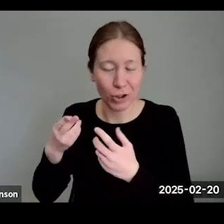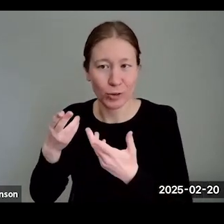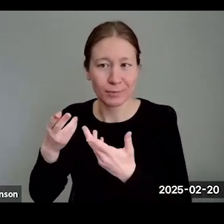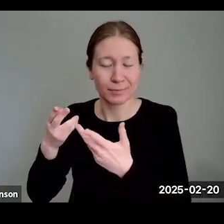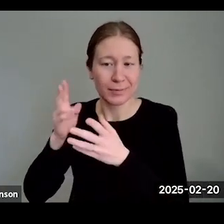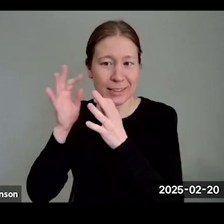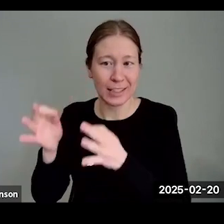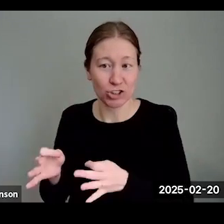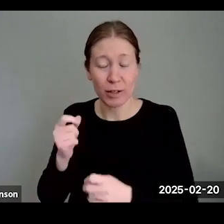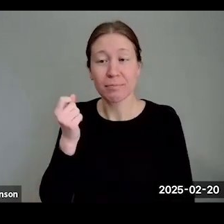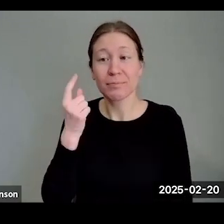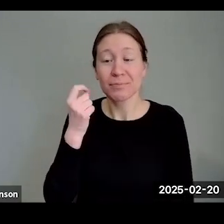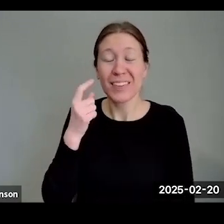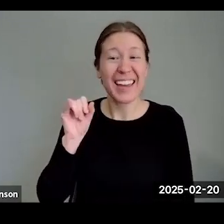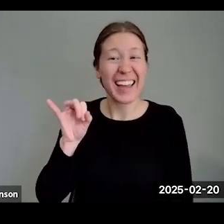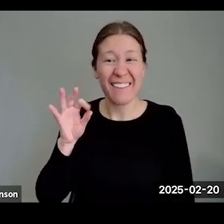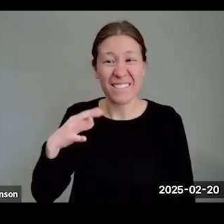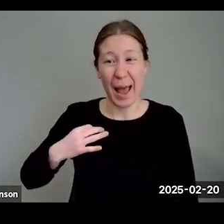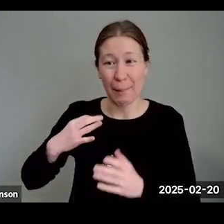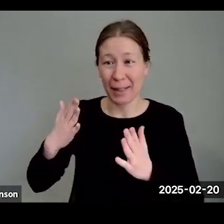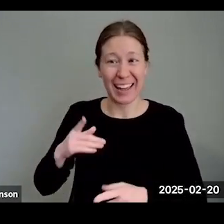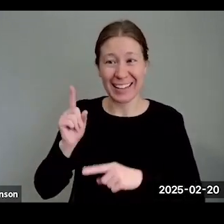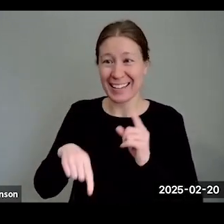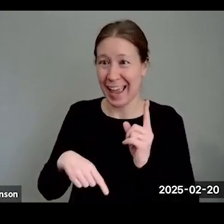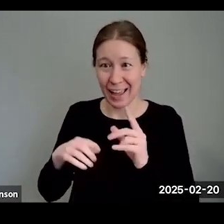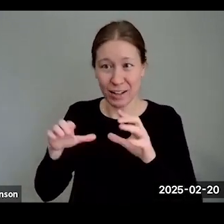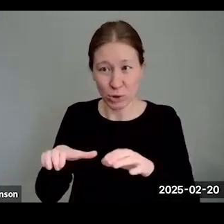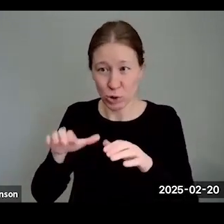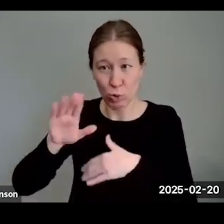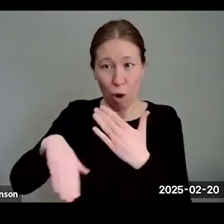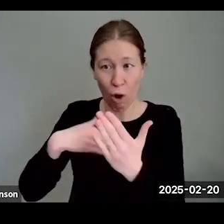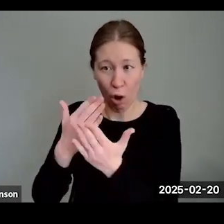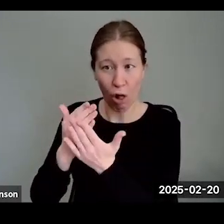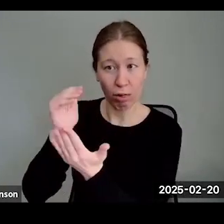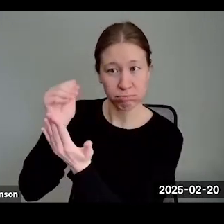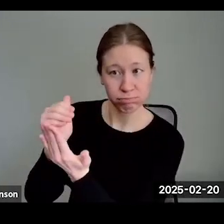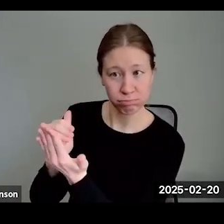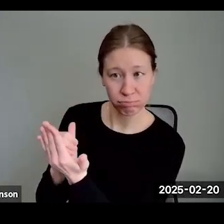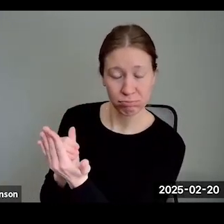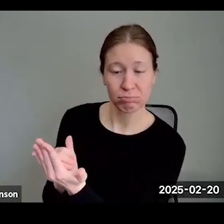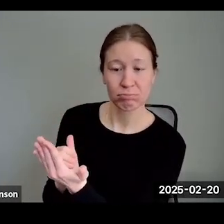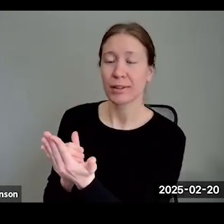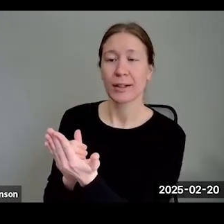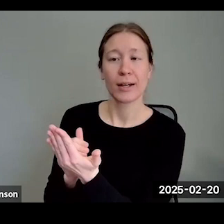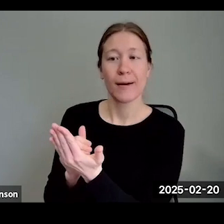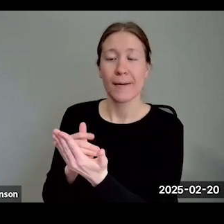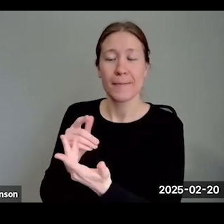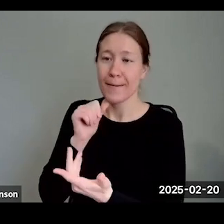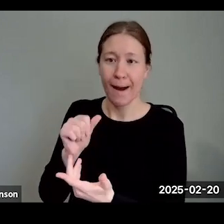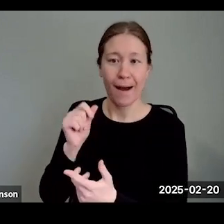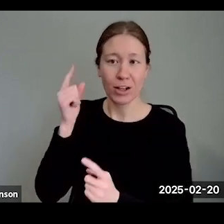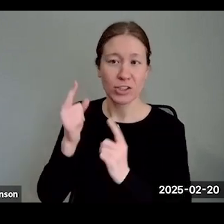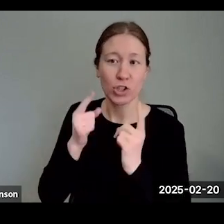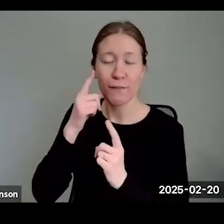to perform the essential functions of the role, they should not be considered for the position because they must be qualified